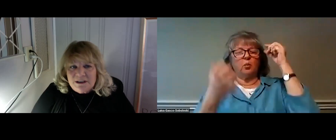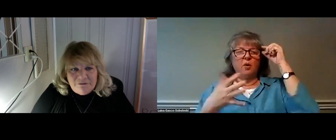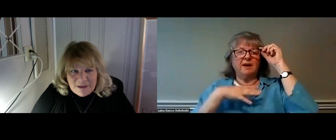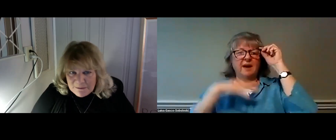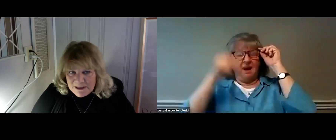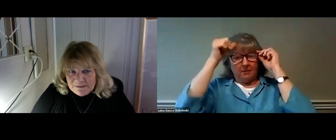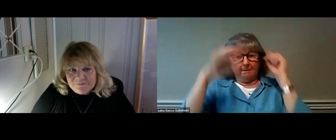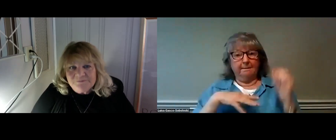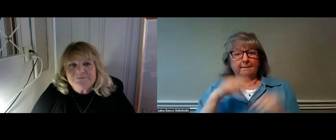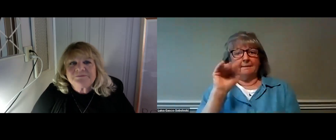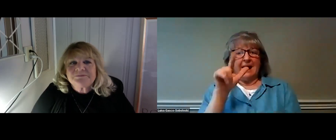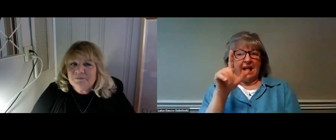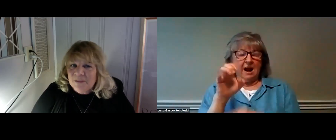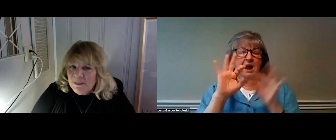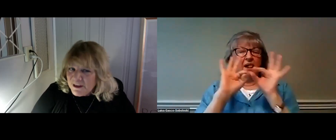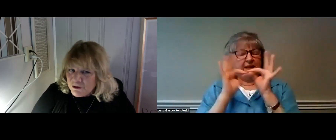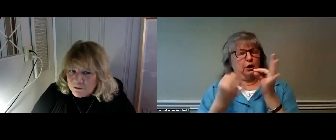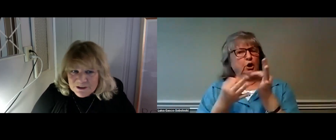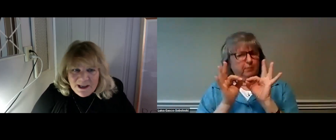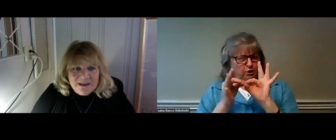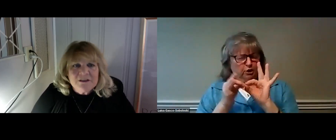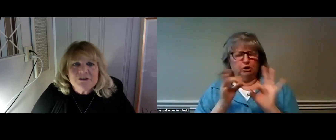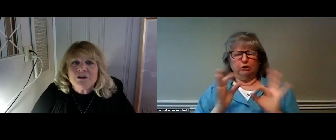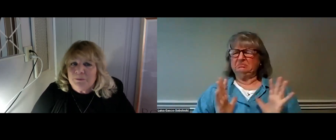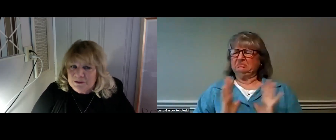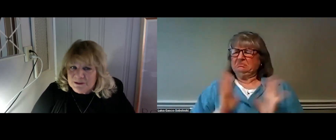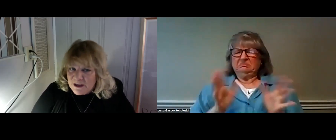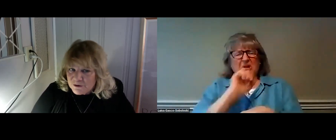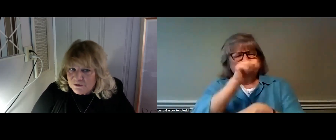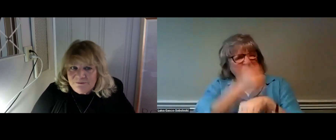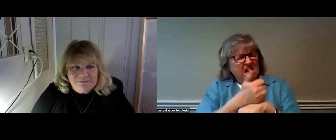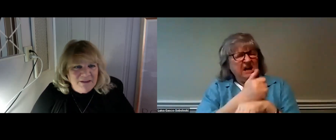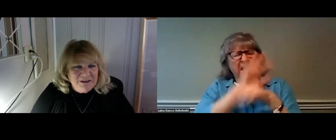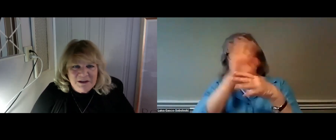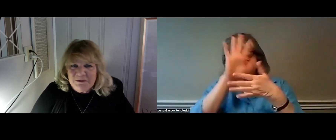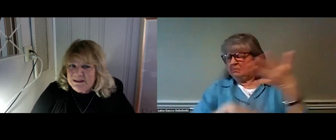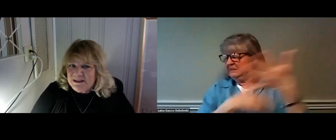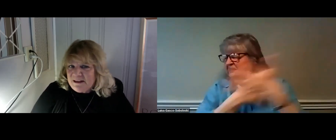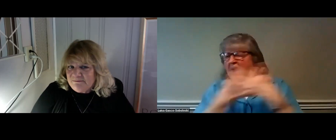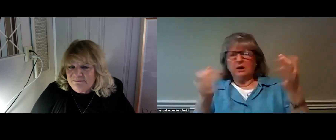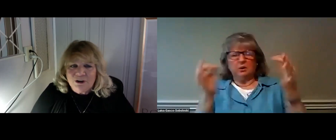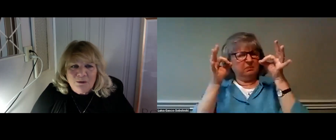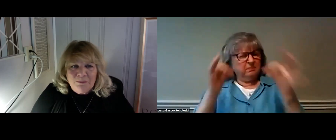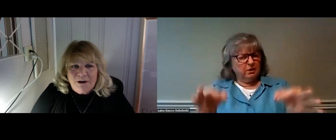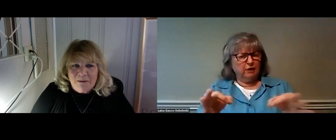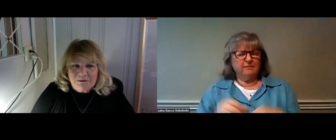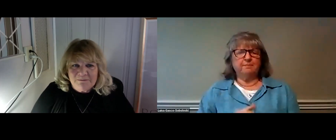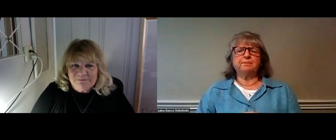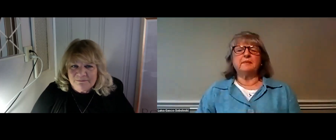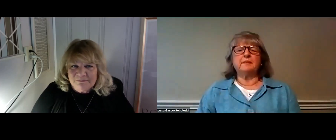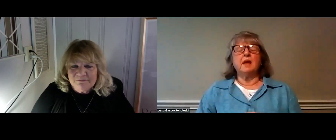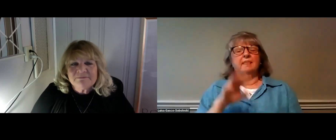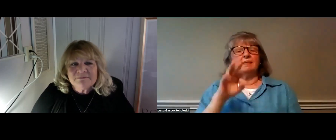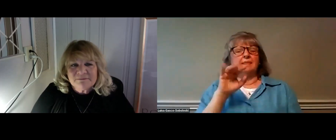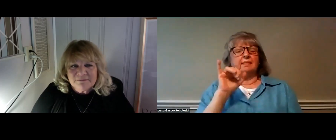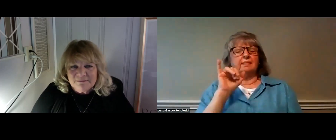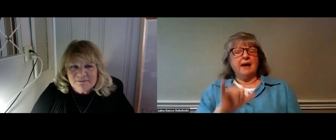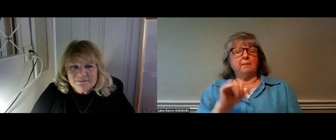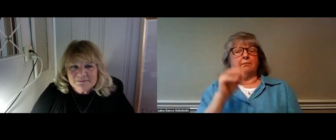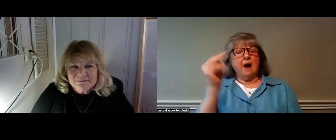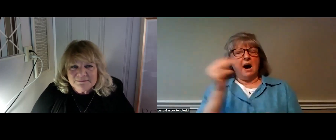family, they knew to get an interpreter scheduled, everything was set, no problem.